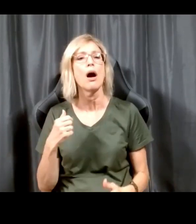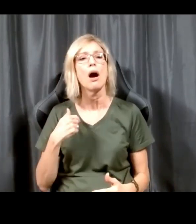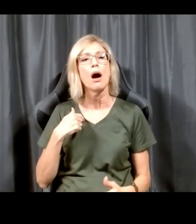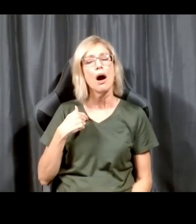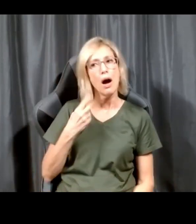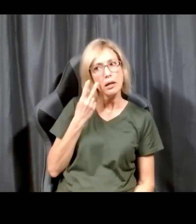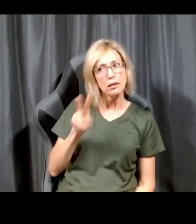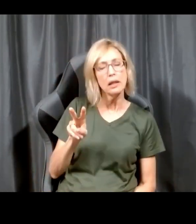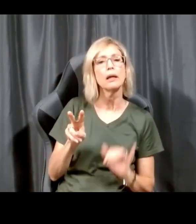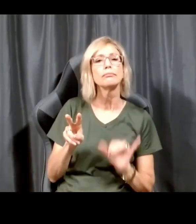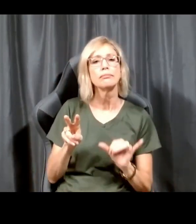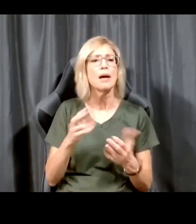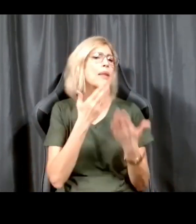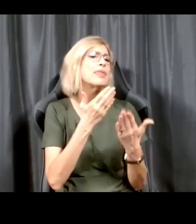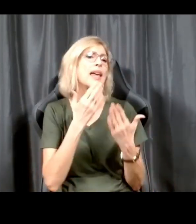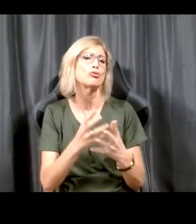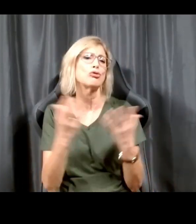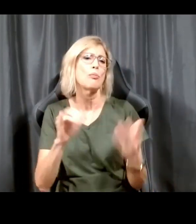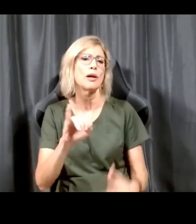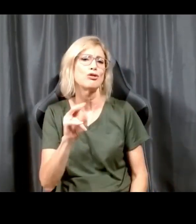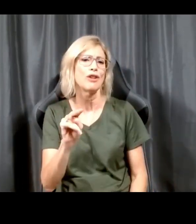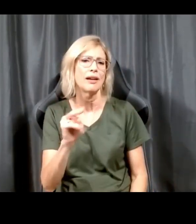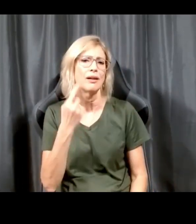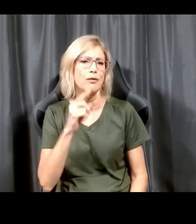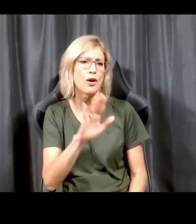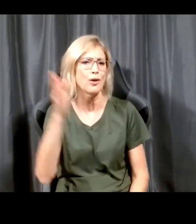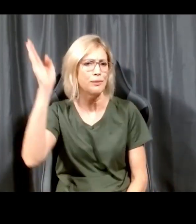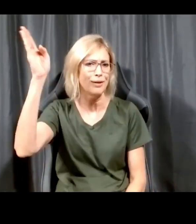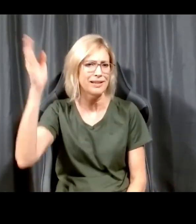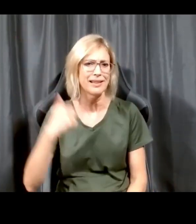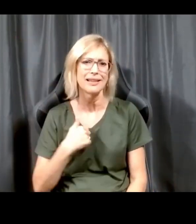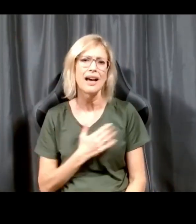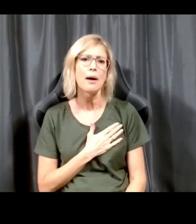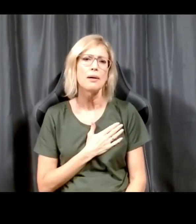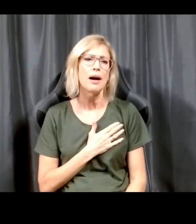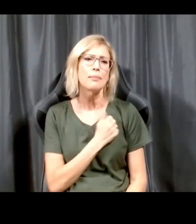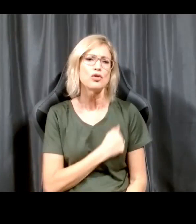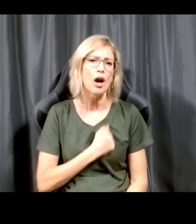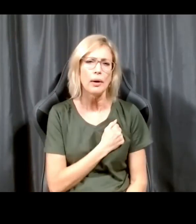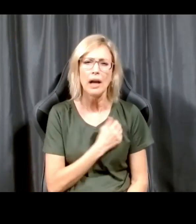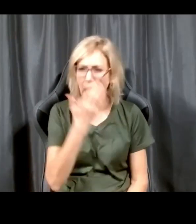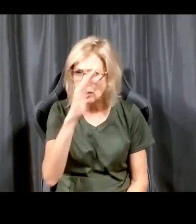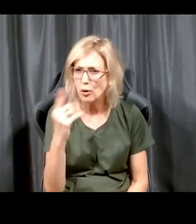But thank you so much Jen, for the presentation today. I am sorry, I don't know something iswrong with my video.